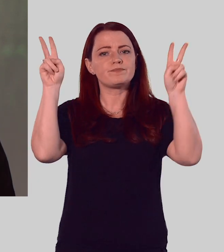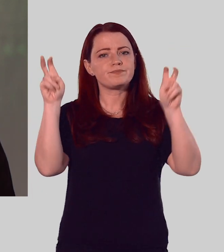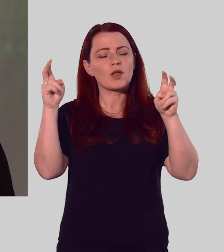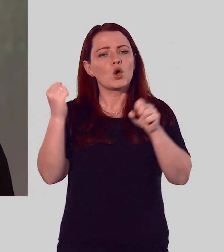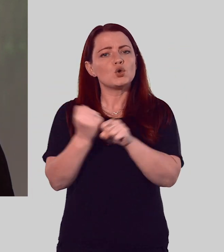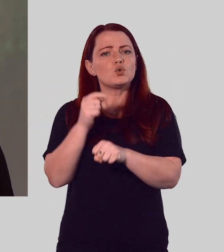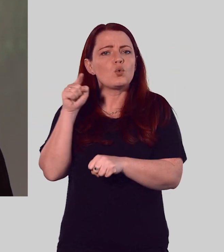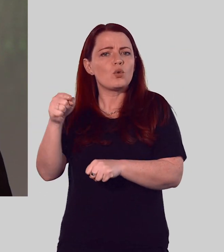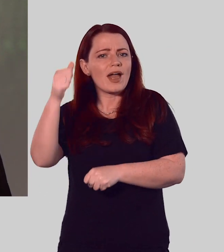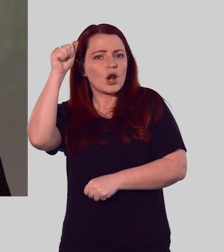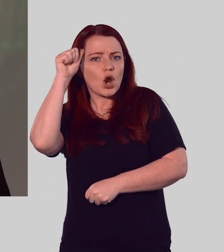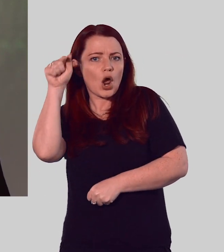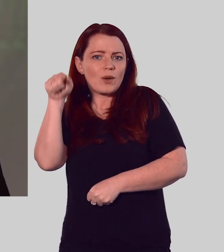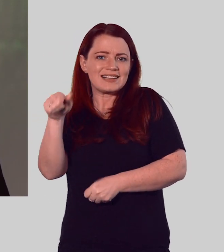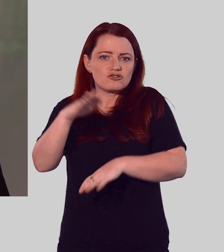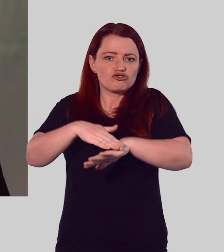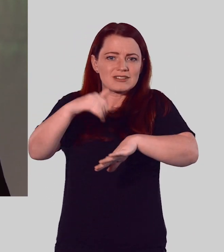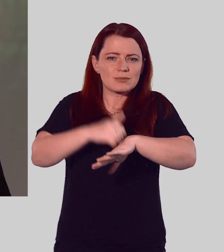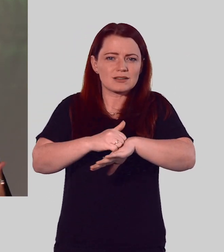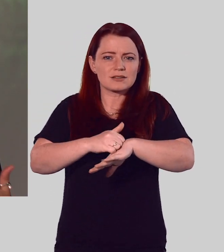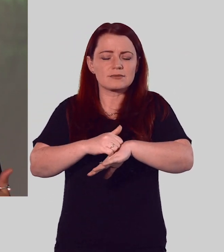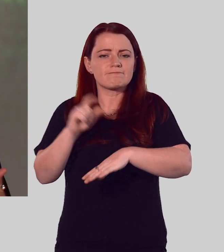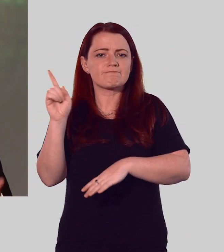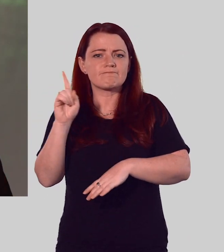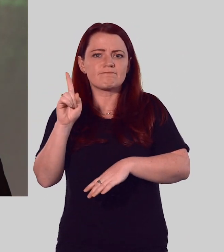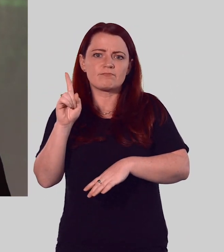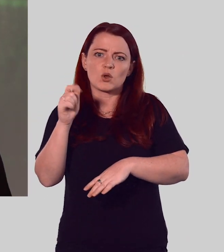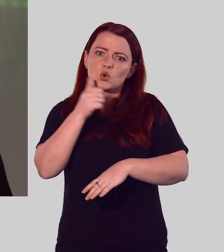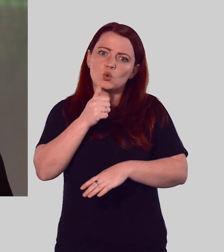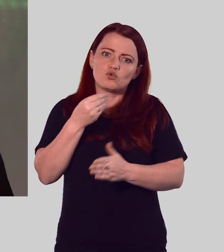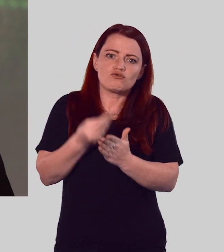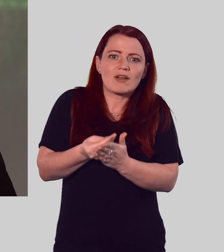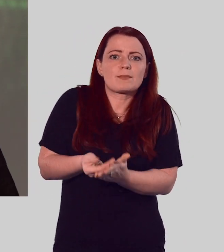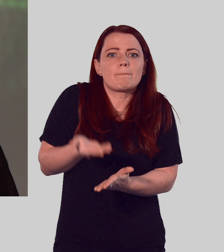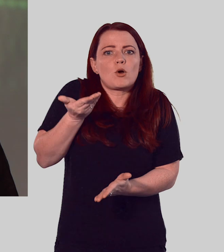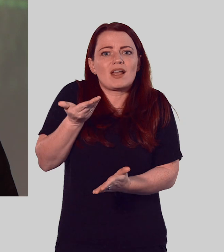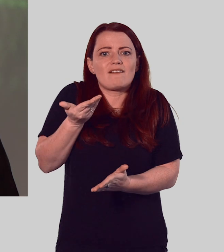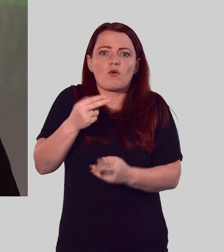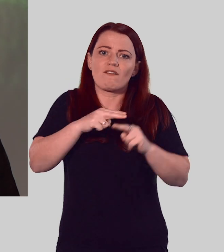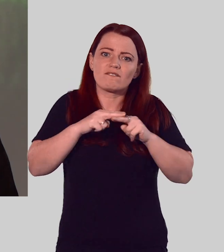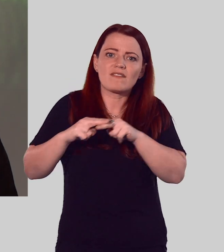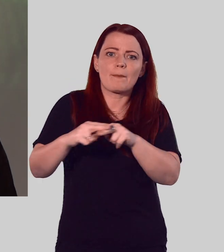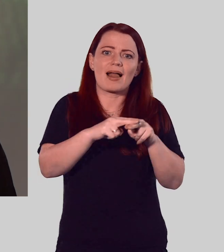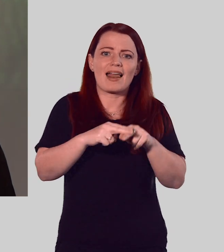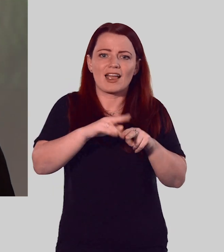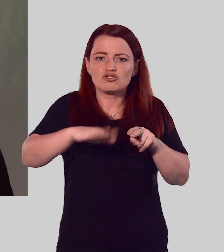used to raise money for a famine in Africa which showed African people as victims and needing saving.